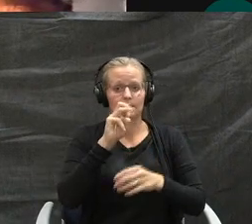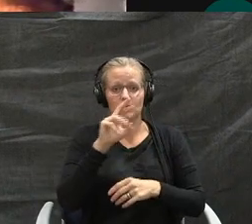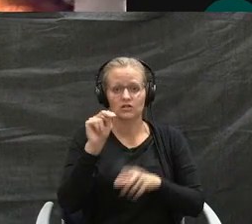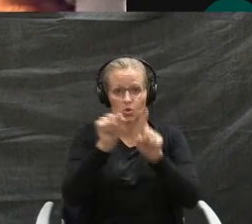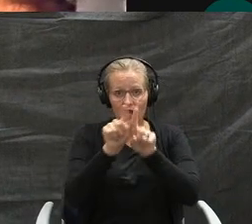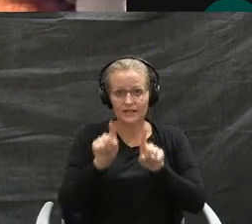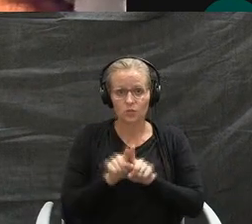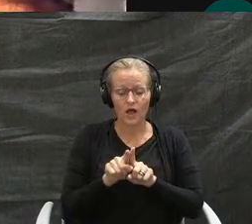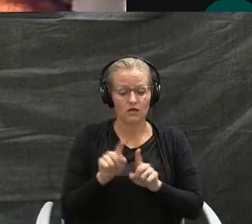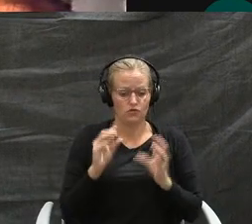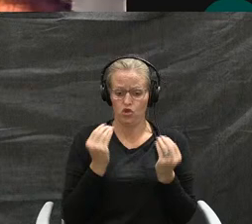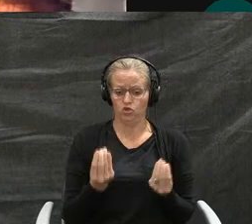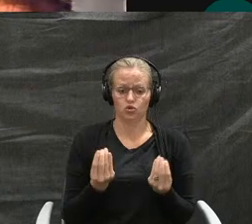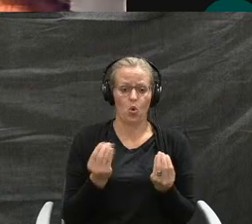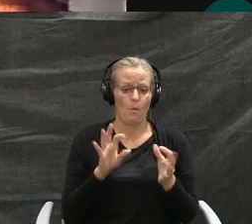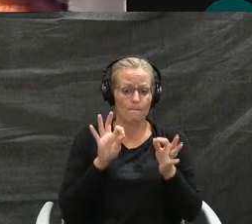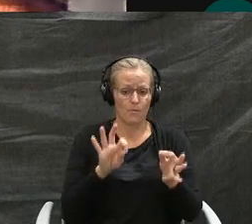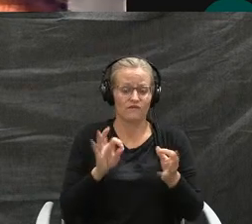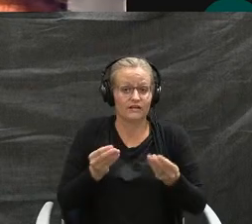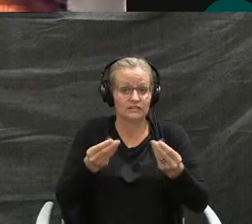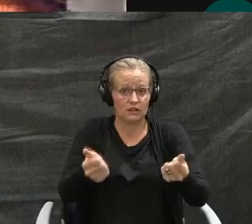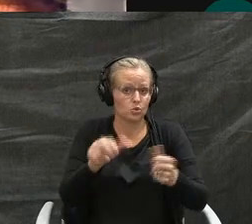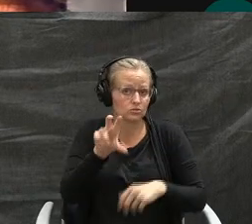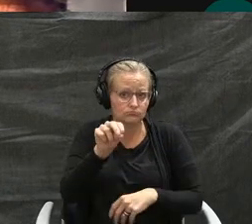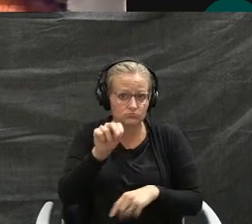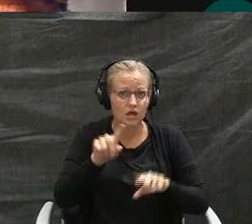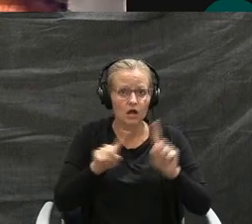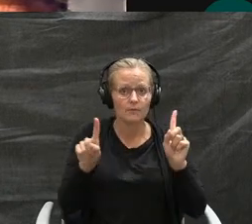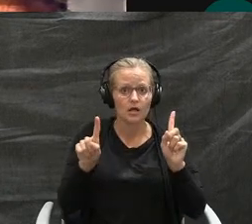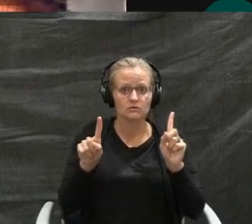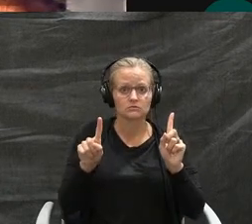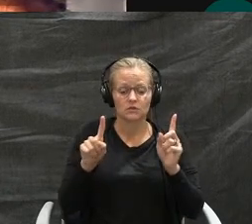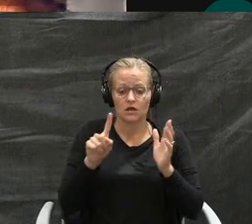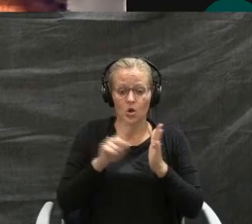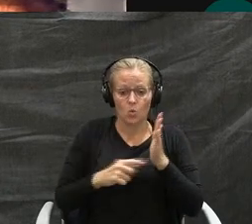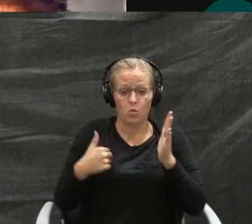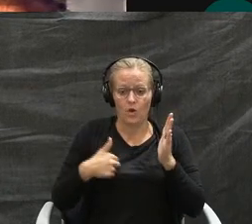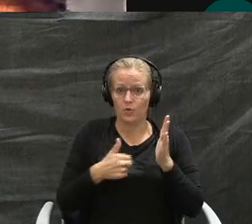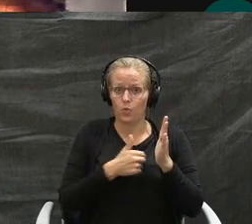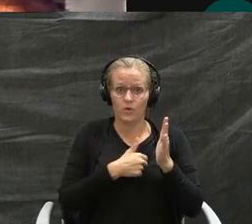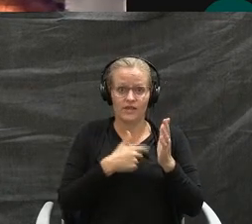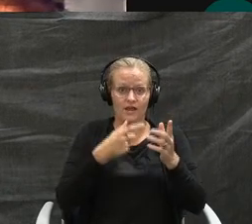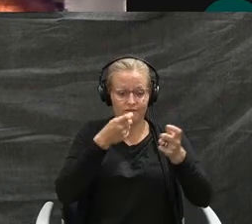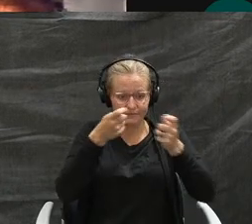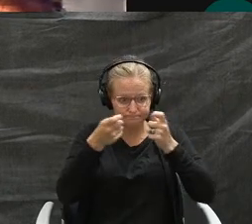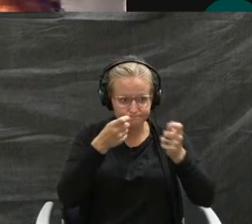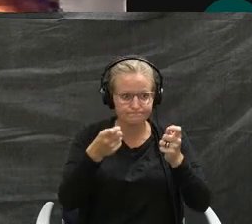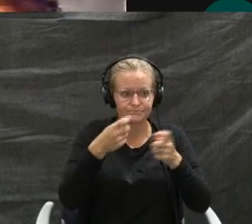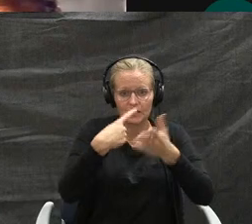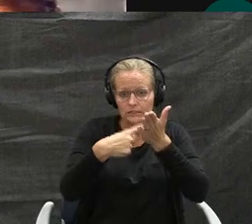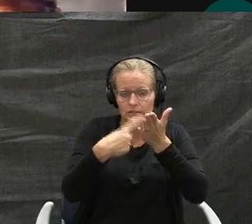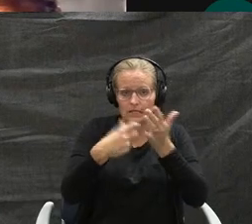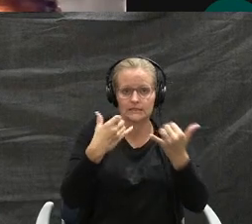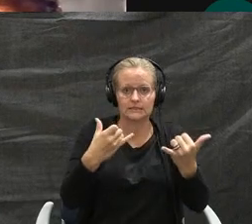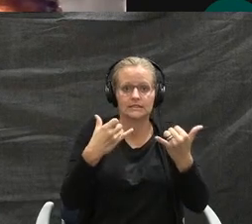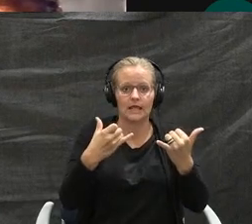There's no perfect solution, but I think with what we're dealt with today, I think this path forward and what the